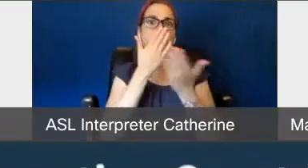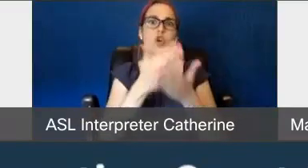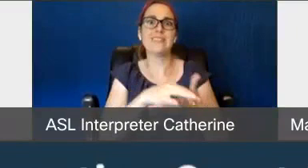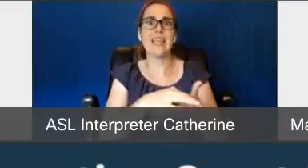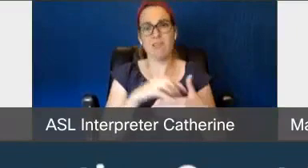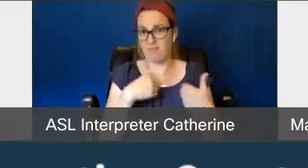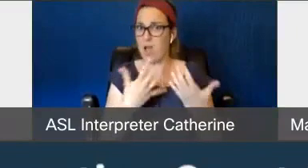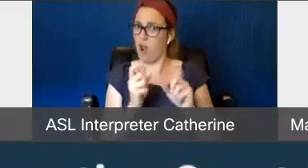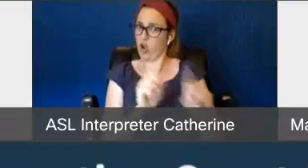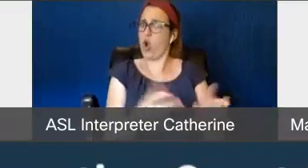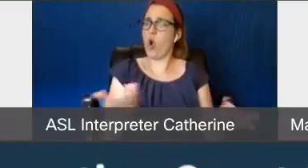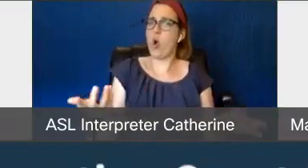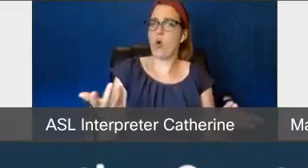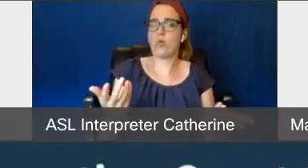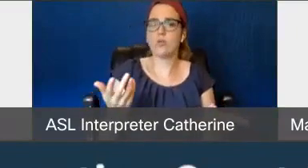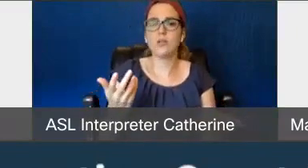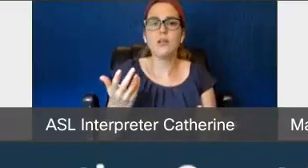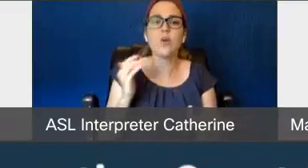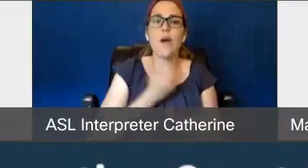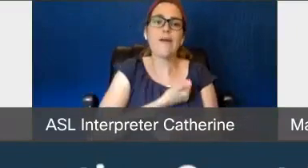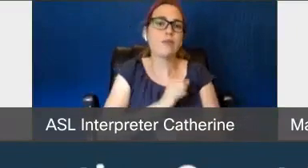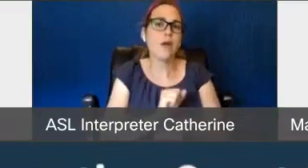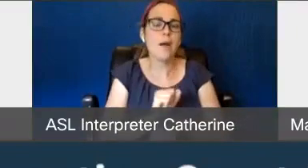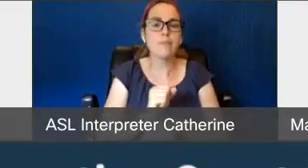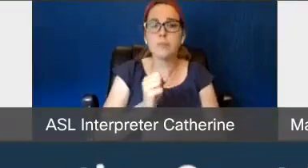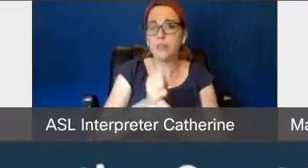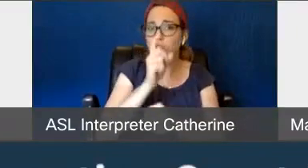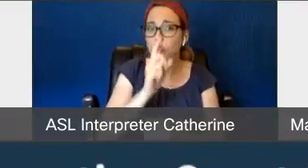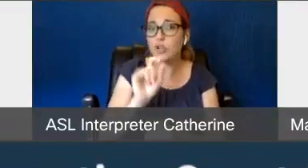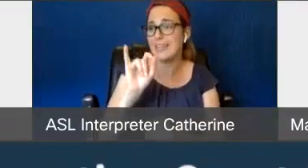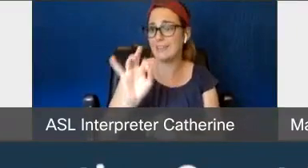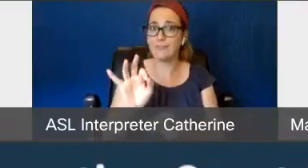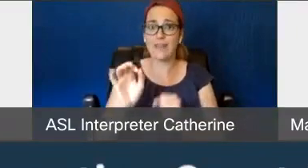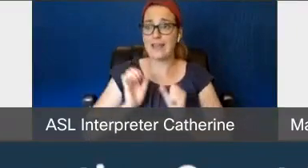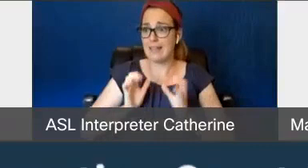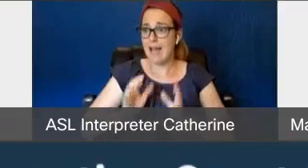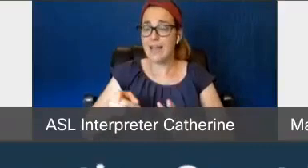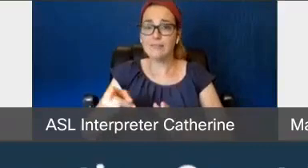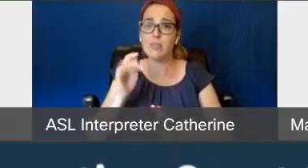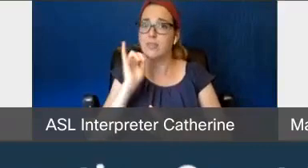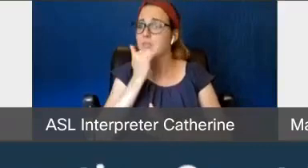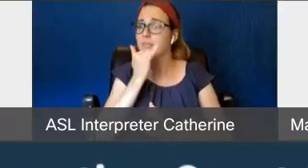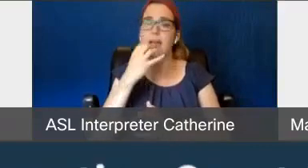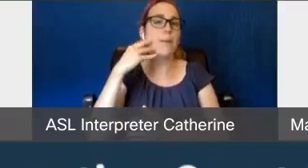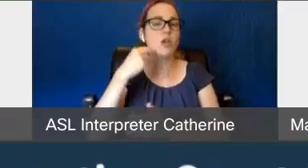Our job is to make sure that when our clients do have that, let's say a relapse or a hiccup, we make sure they're given